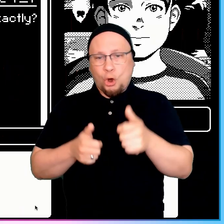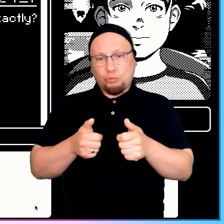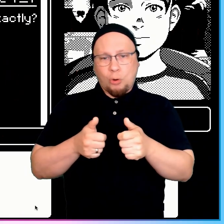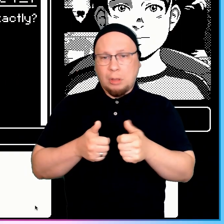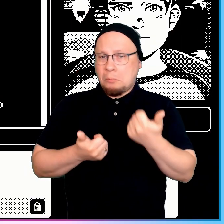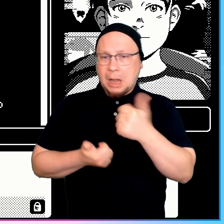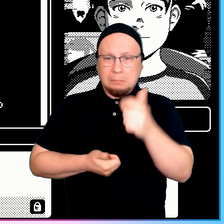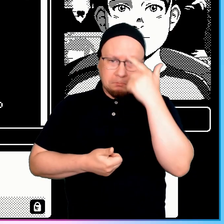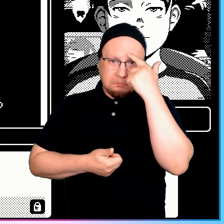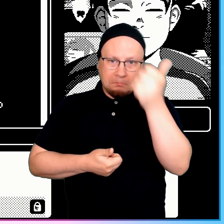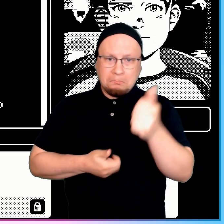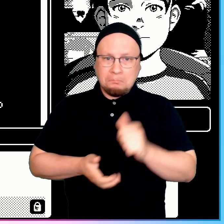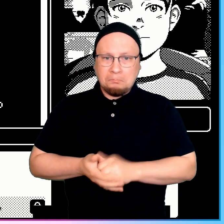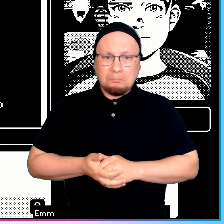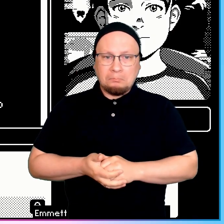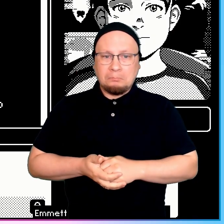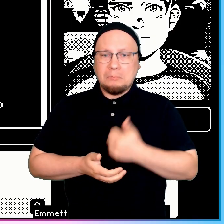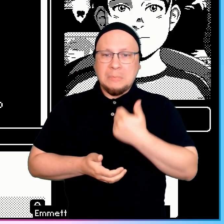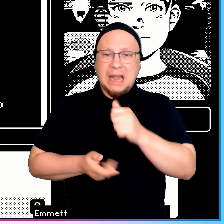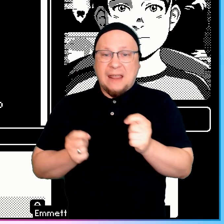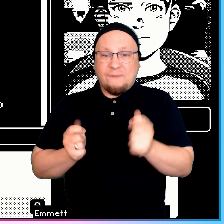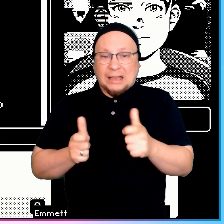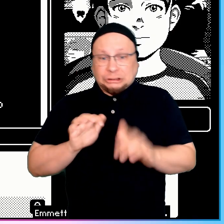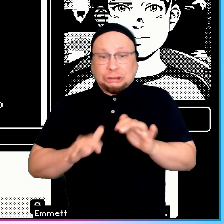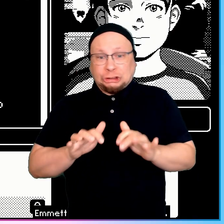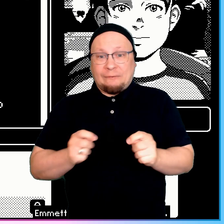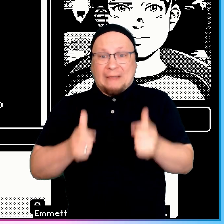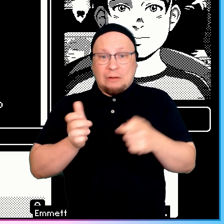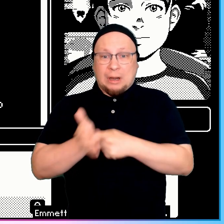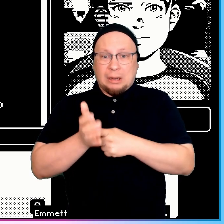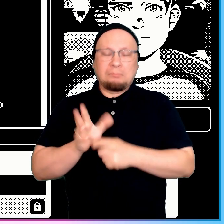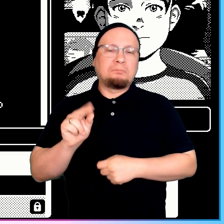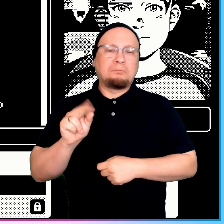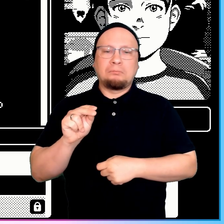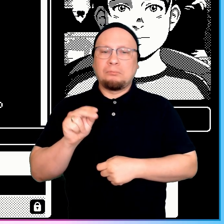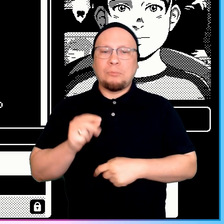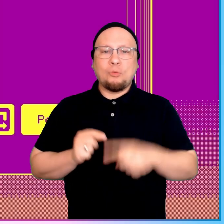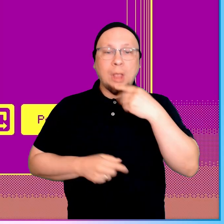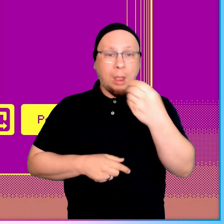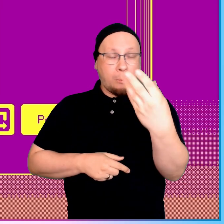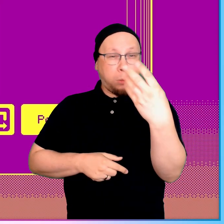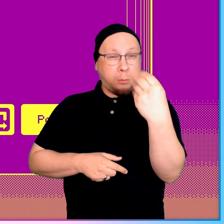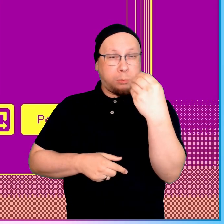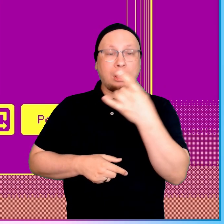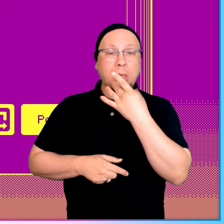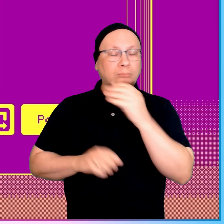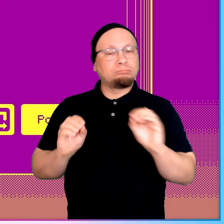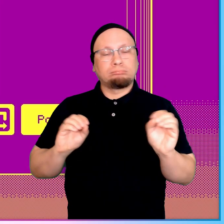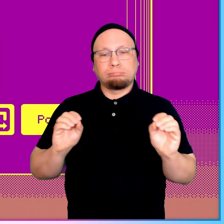There are no button combos, no quick responses required, no strobe effects, and the game is generally low pressure.